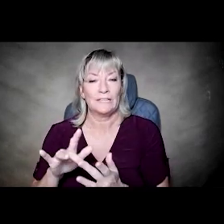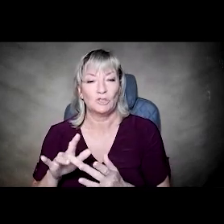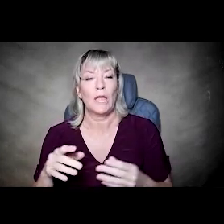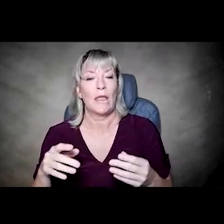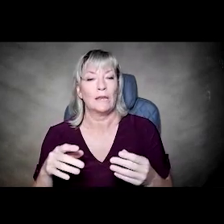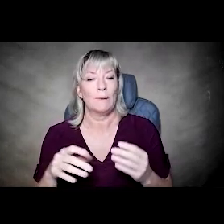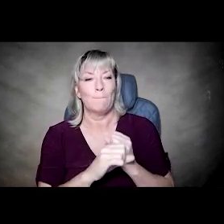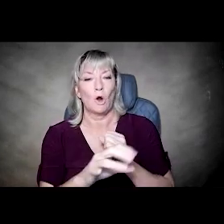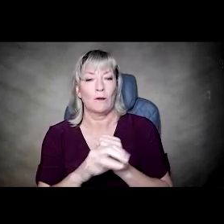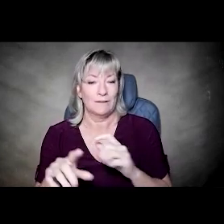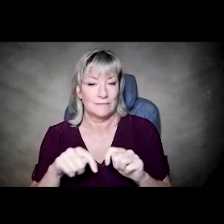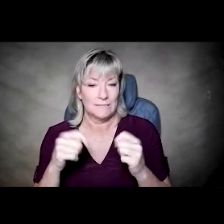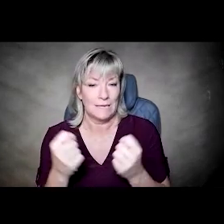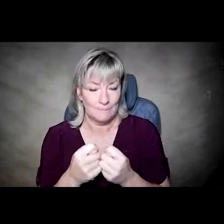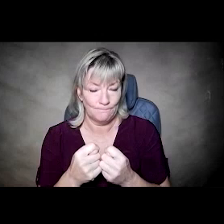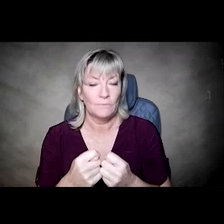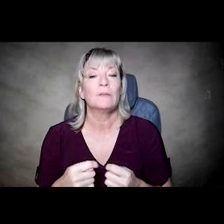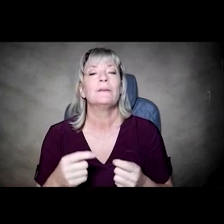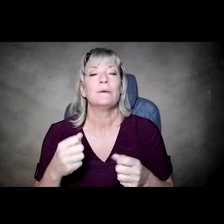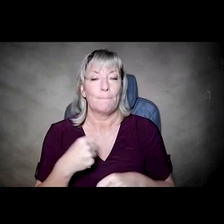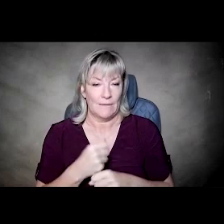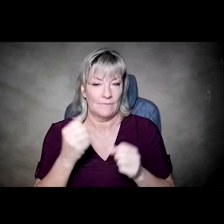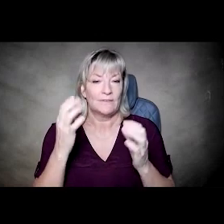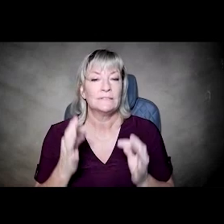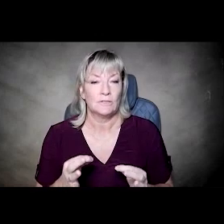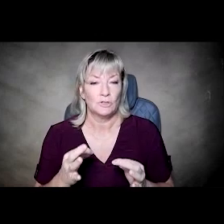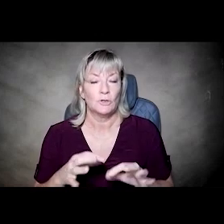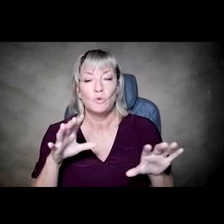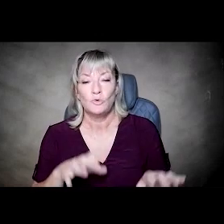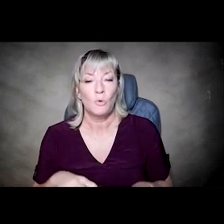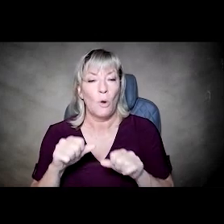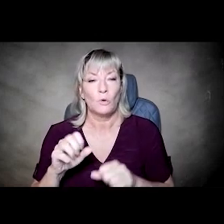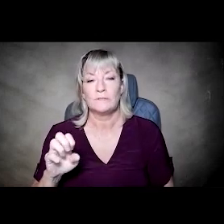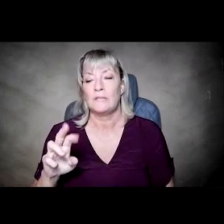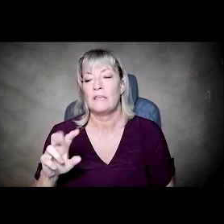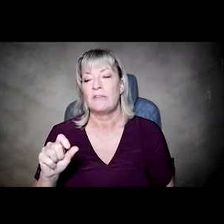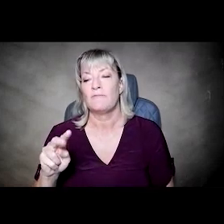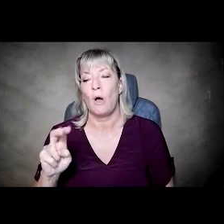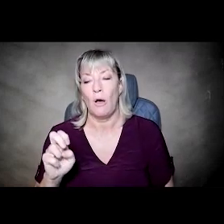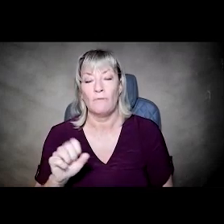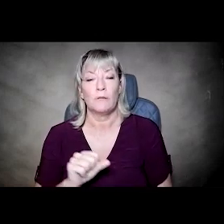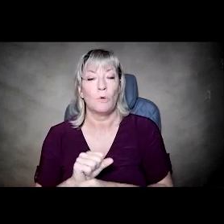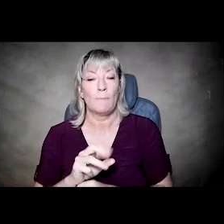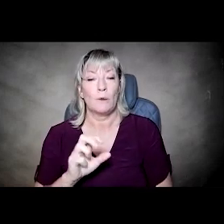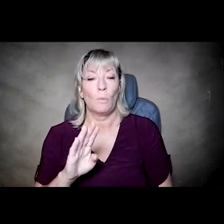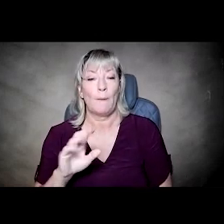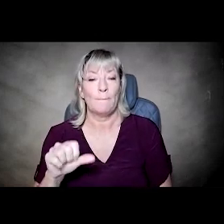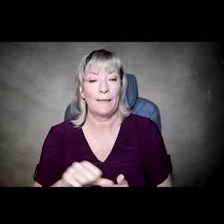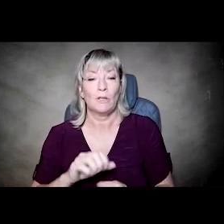The decision was made to host the Evolve Employment webpages on the SSB website.